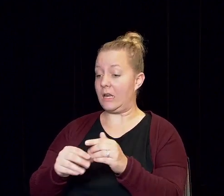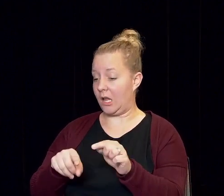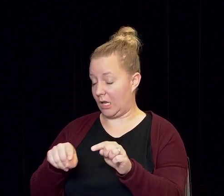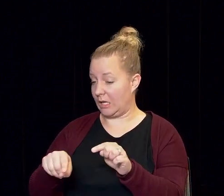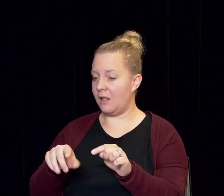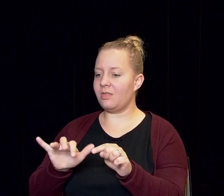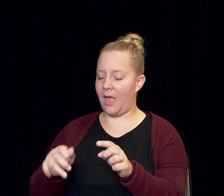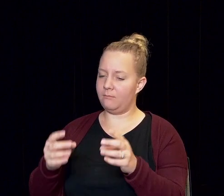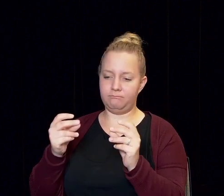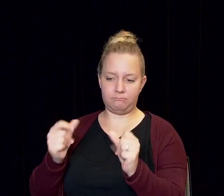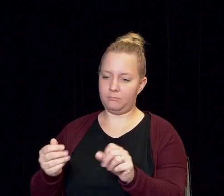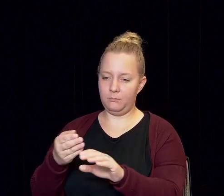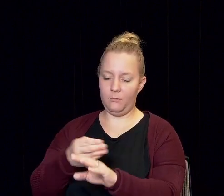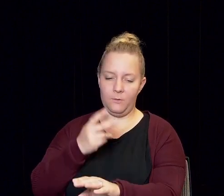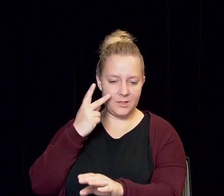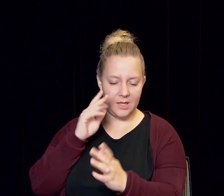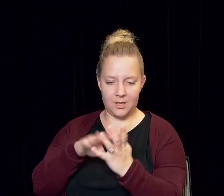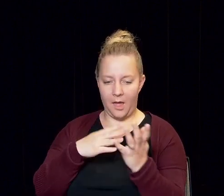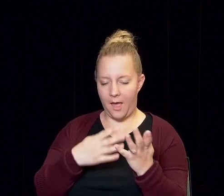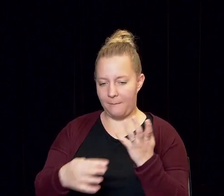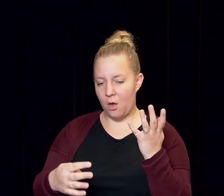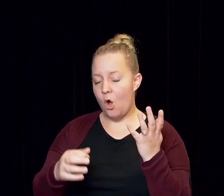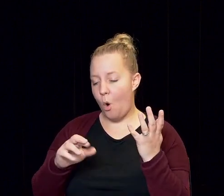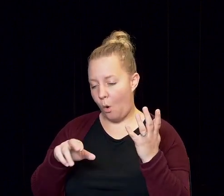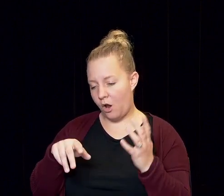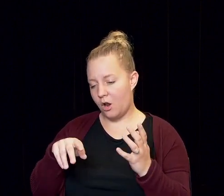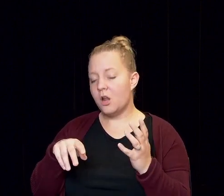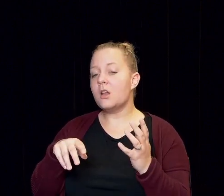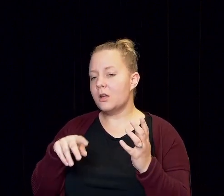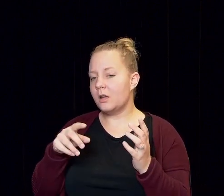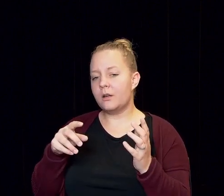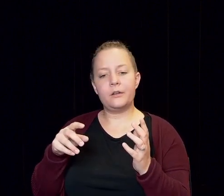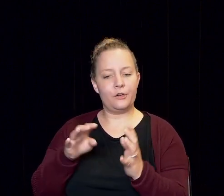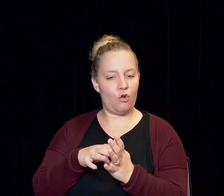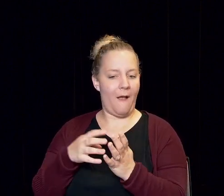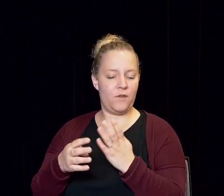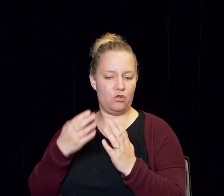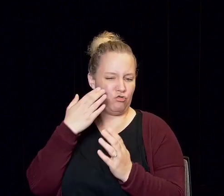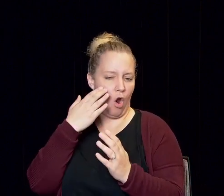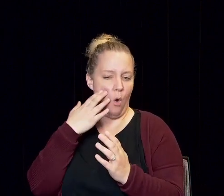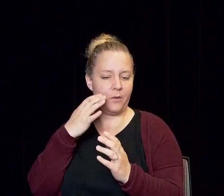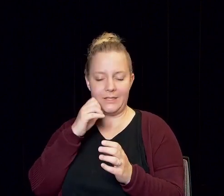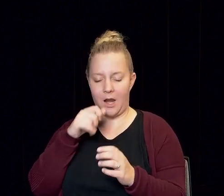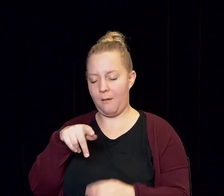before you even see the table or the graph, you know that it is not proportional. Because every